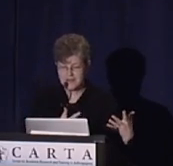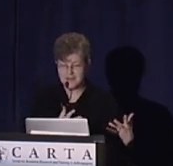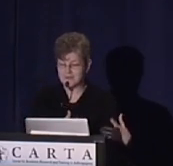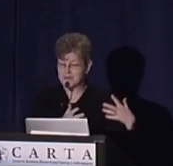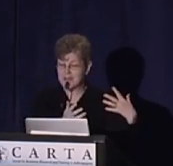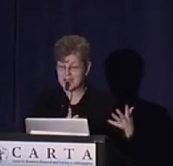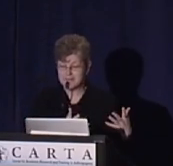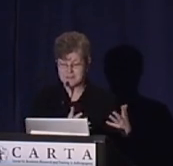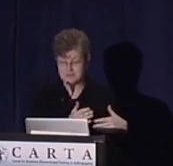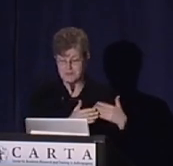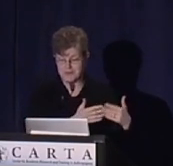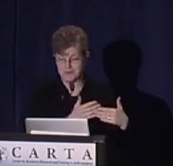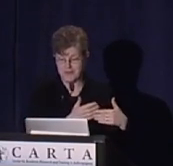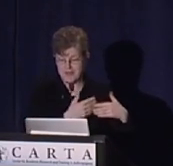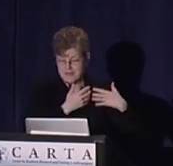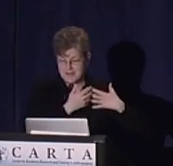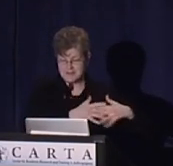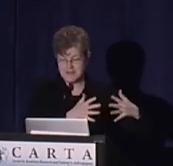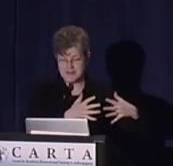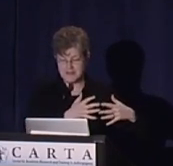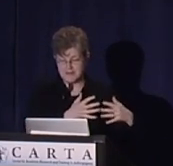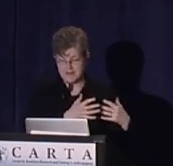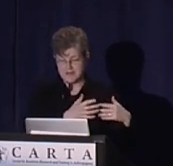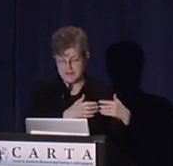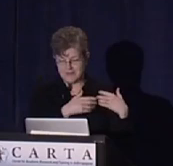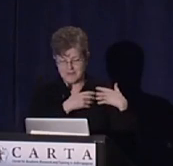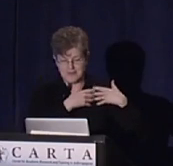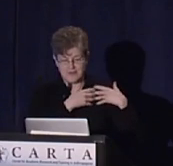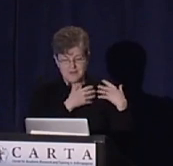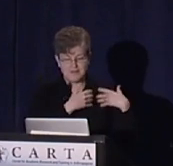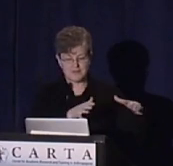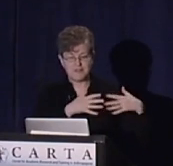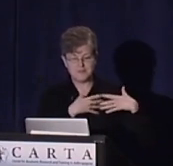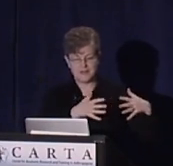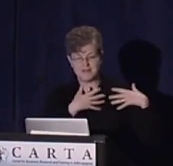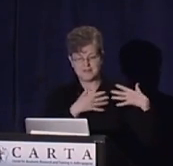other hand, when language is reproduced, they send out all these accumulated